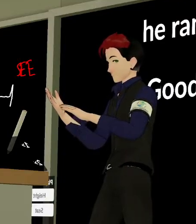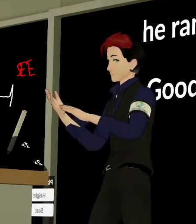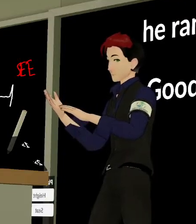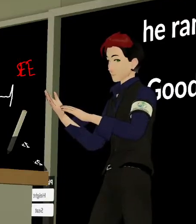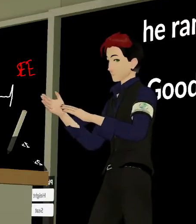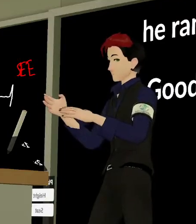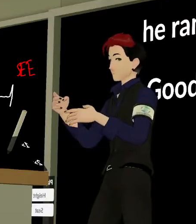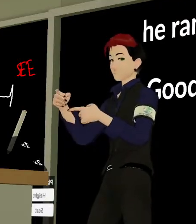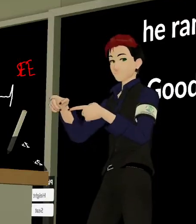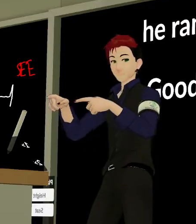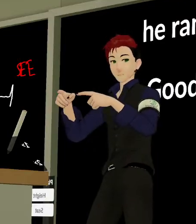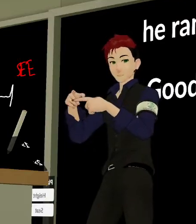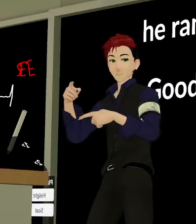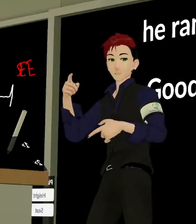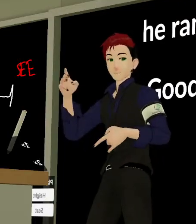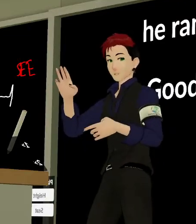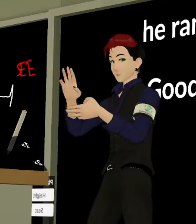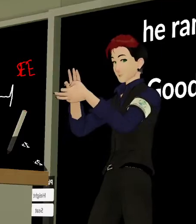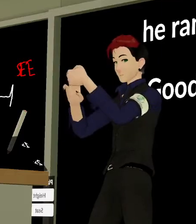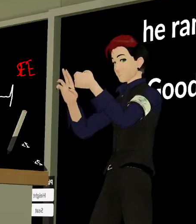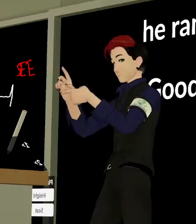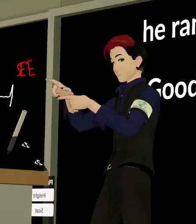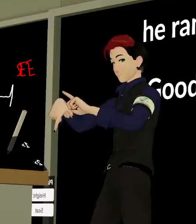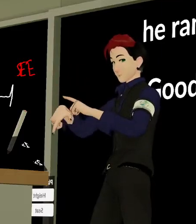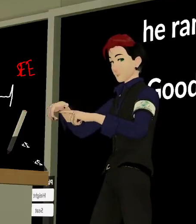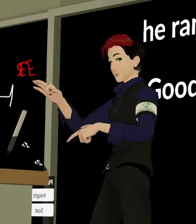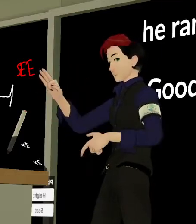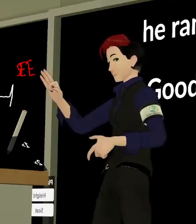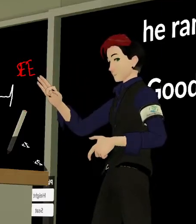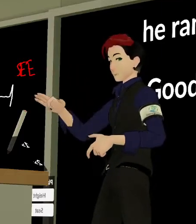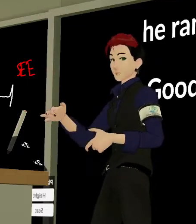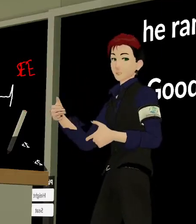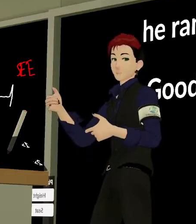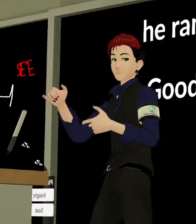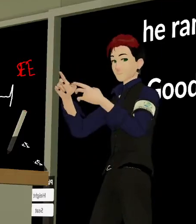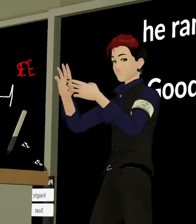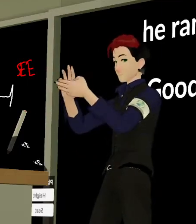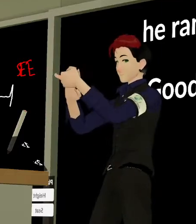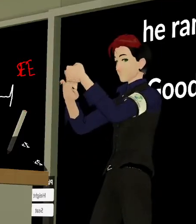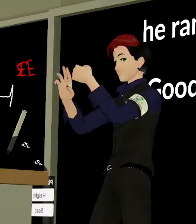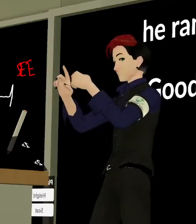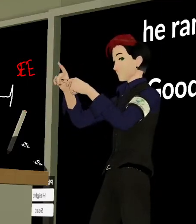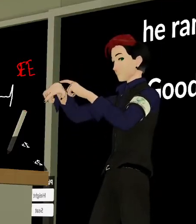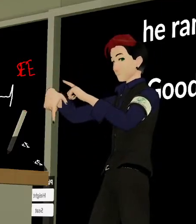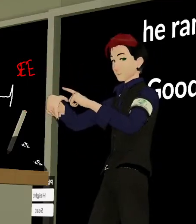~mhmm~ this is also run like